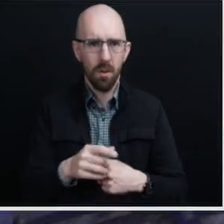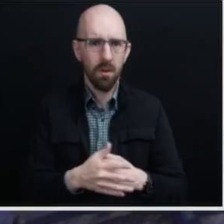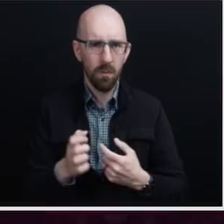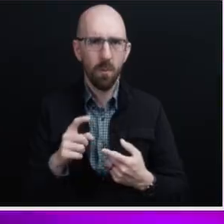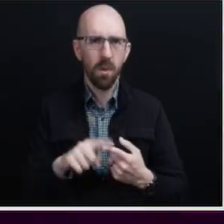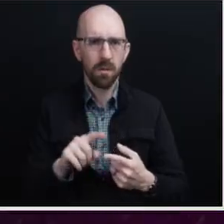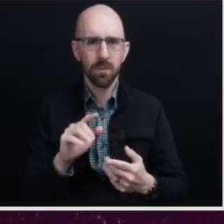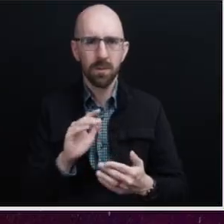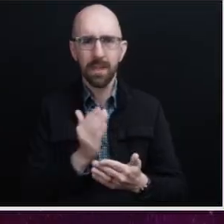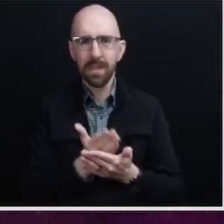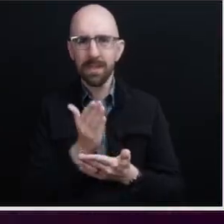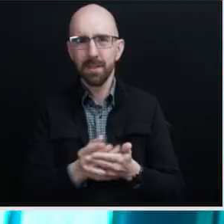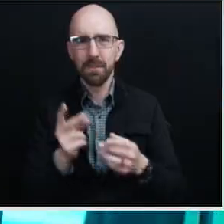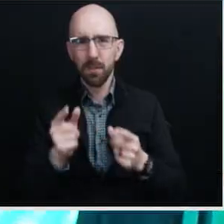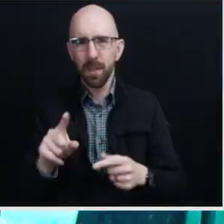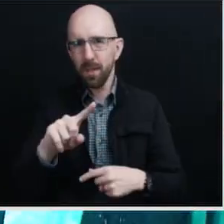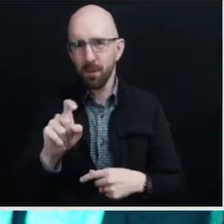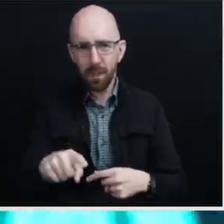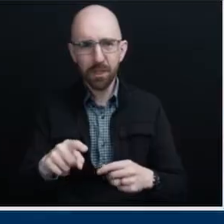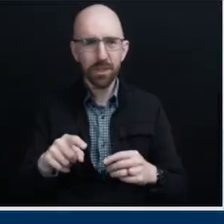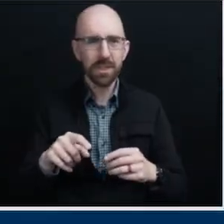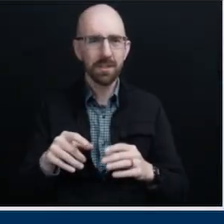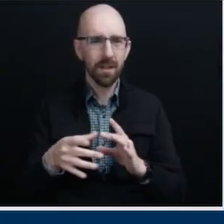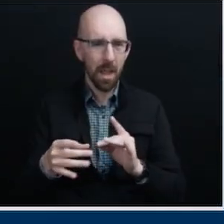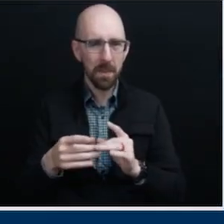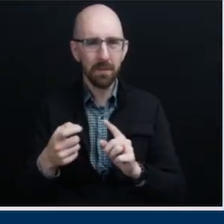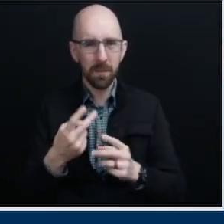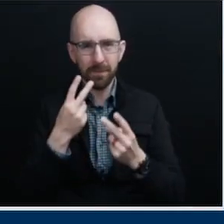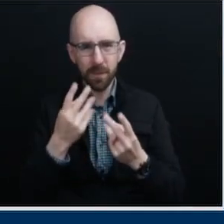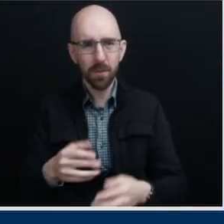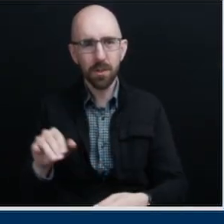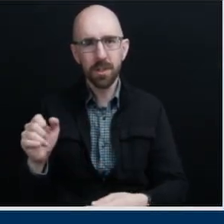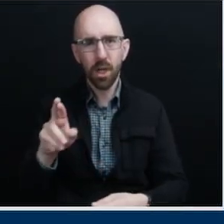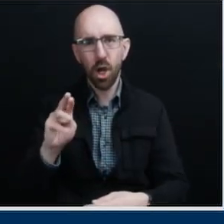quick questions and comments from our viewers this morning. Jeremy says, "Extra kudos to Courtney for